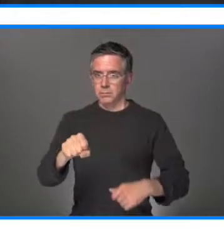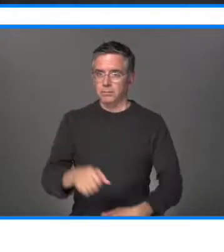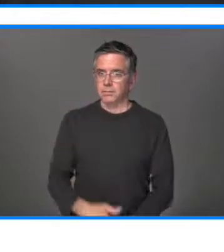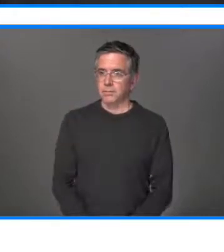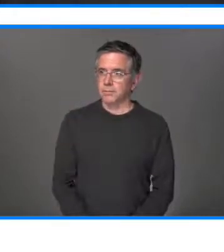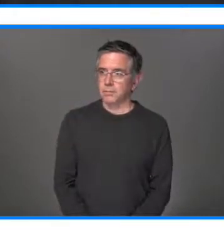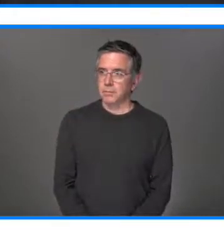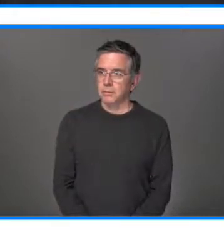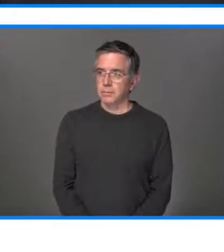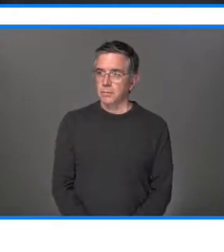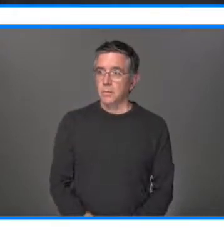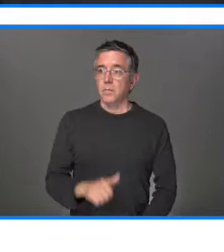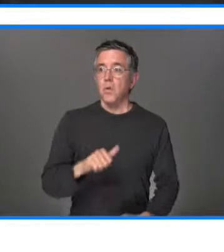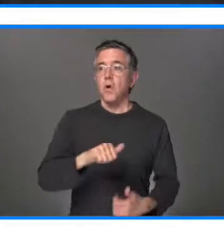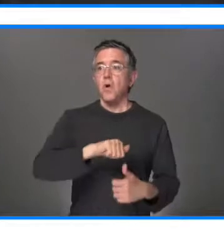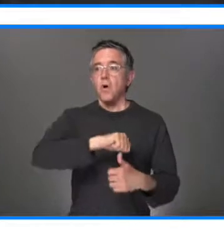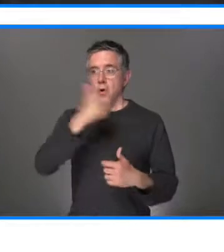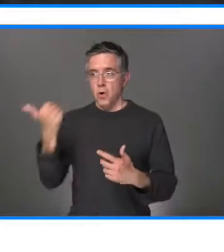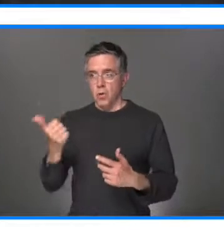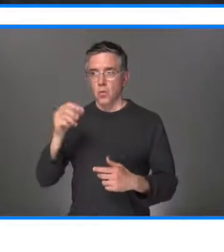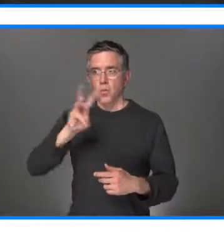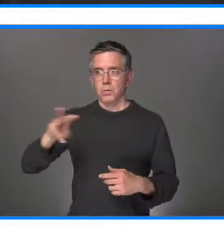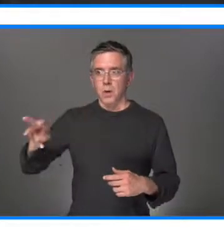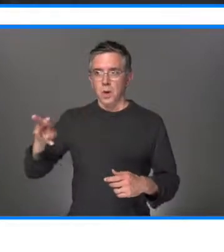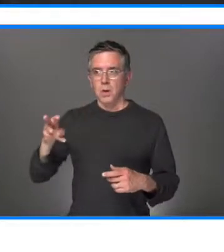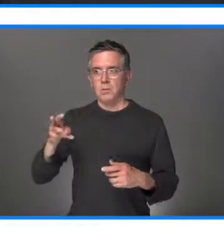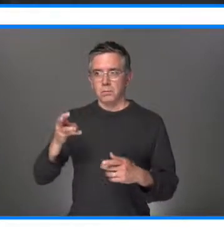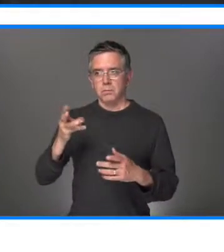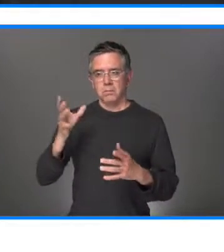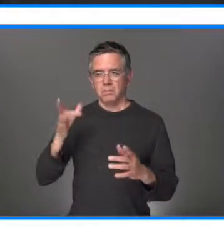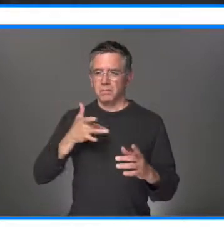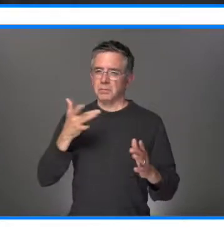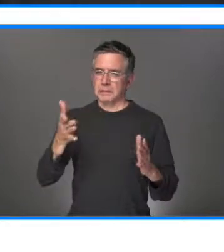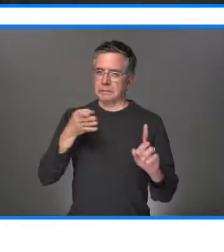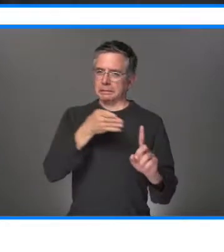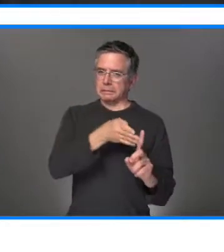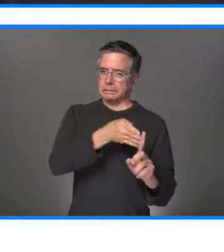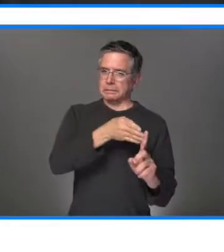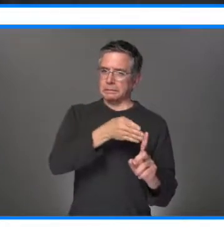but we recommend using Vaccine Locator because it's the most reliable.